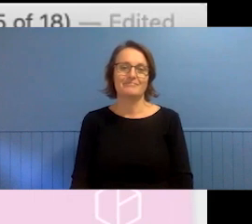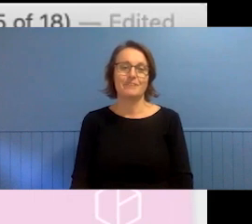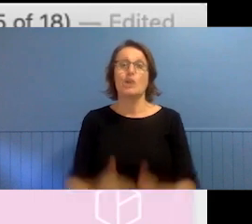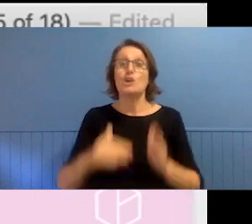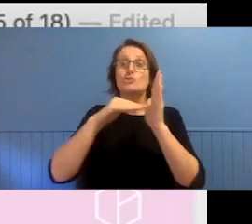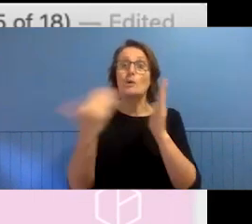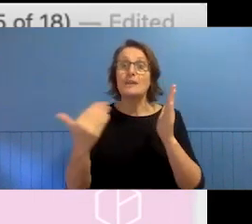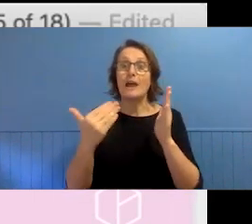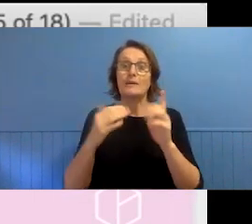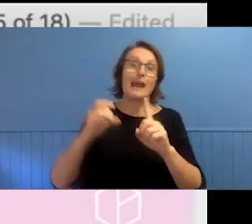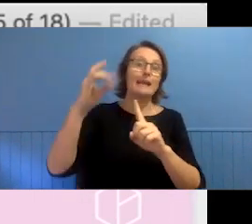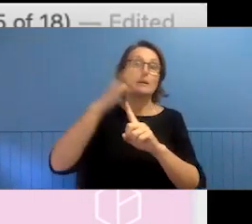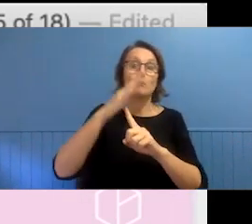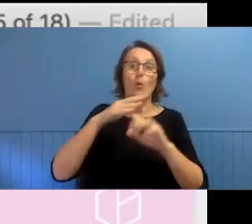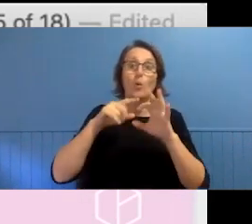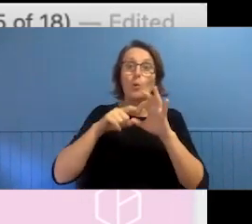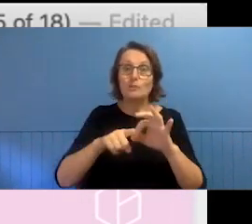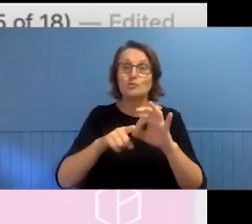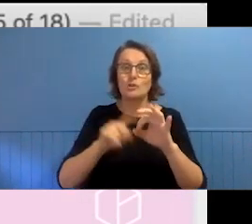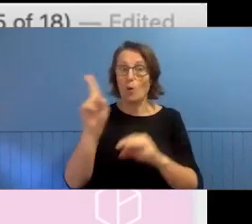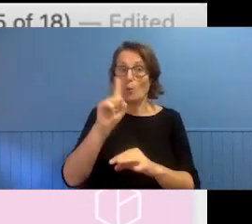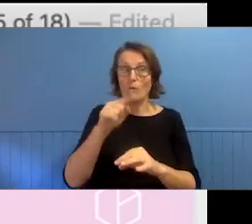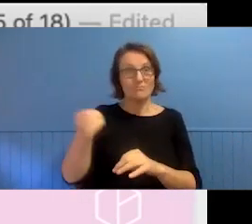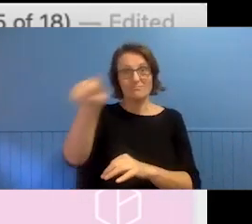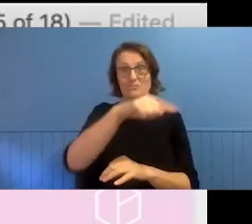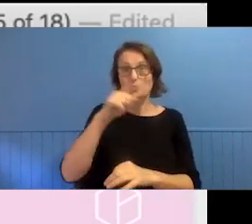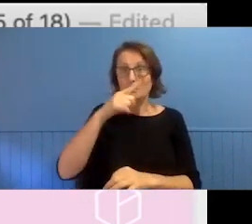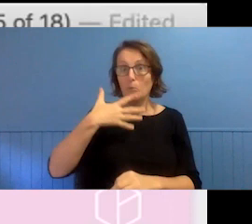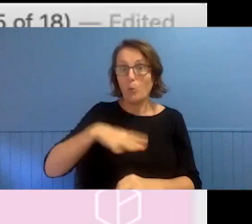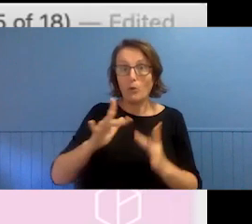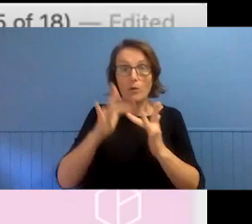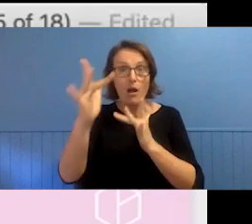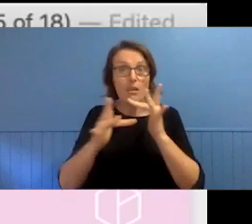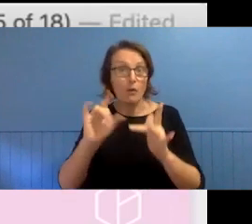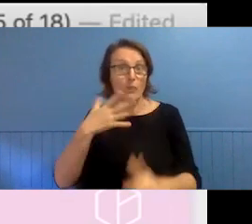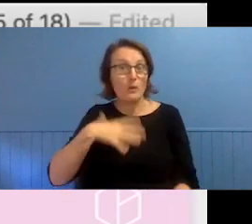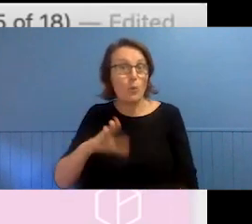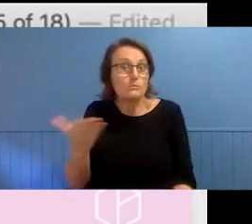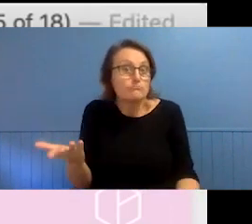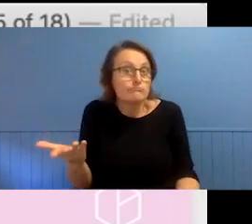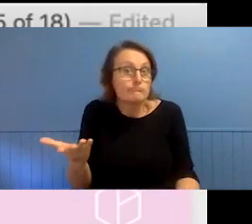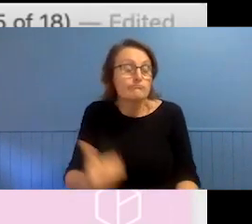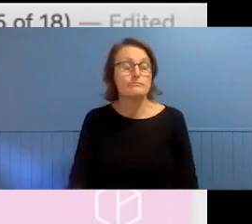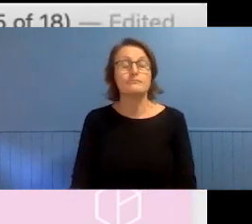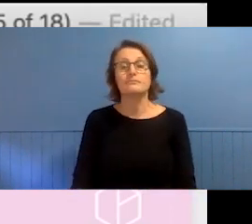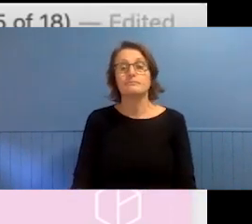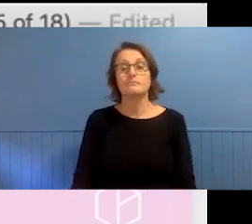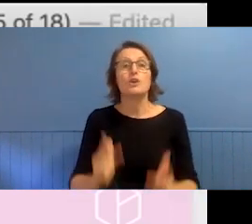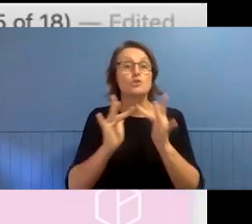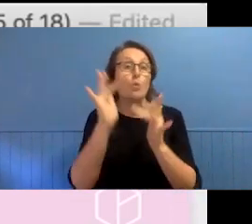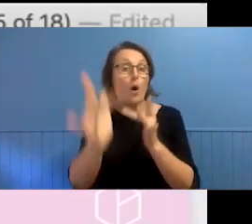online? Wish me luck. Audiences, basically online audiences want what